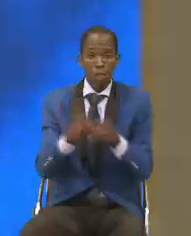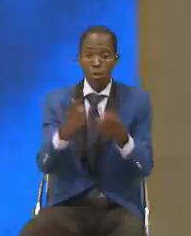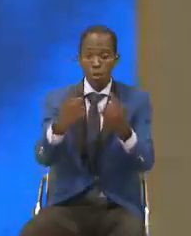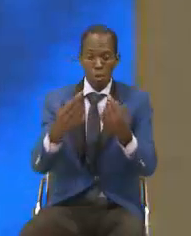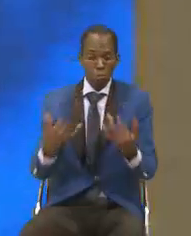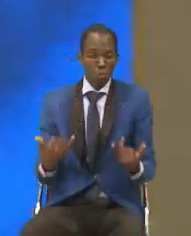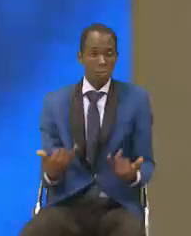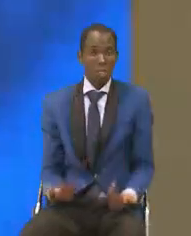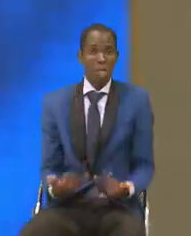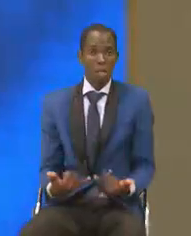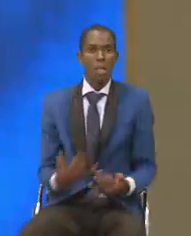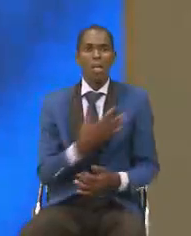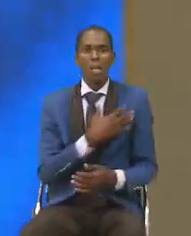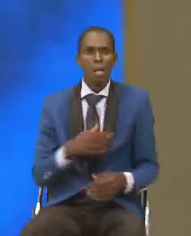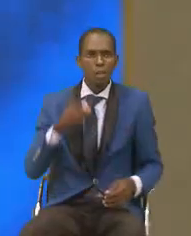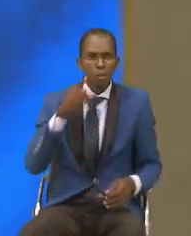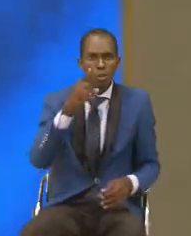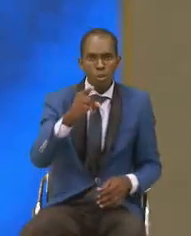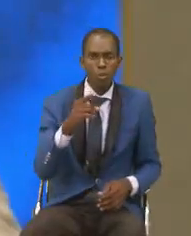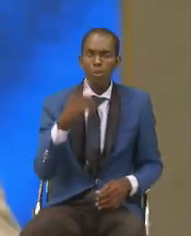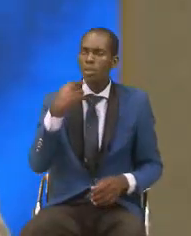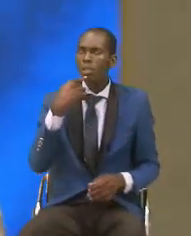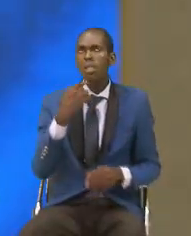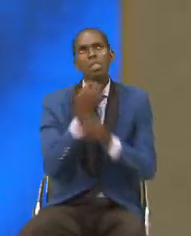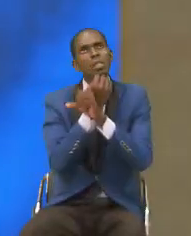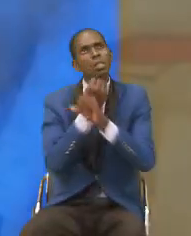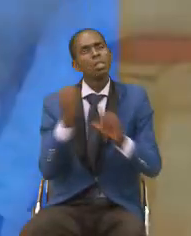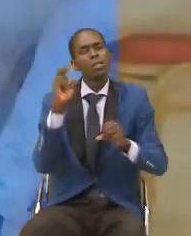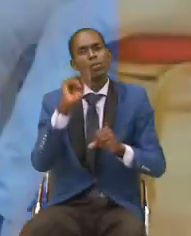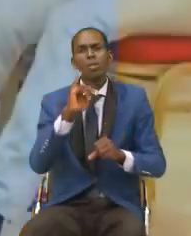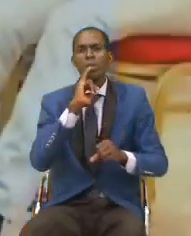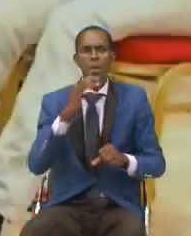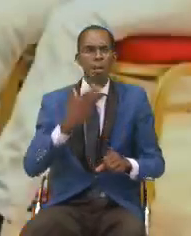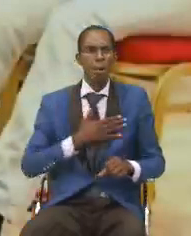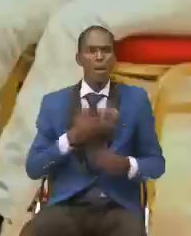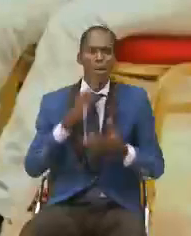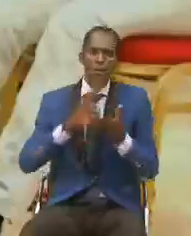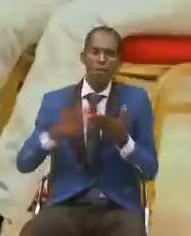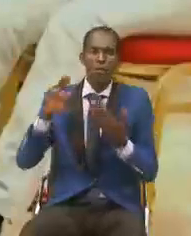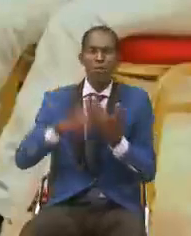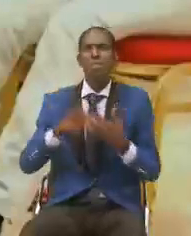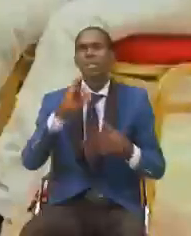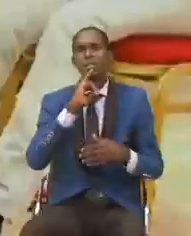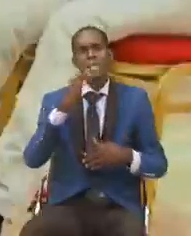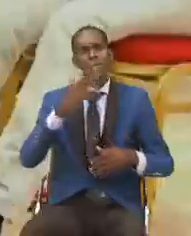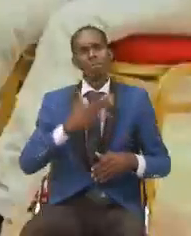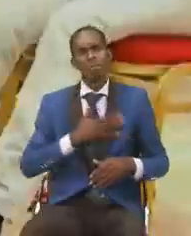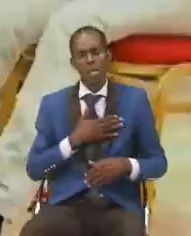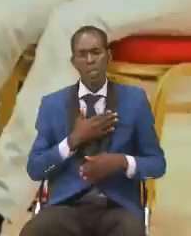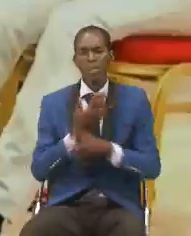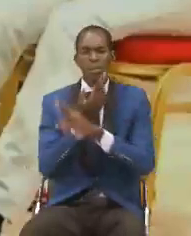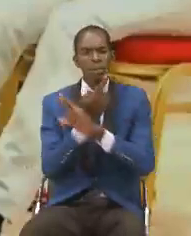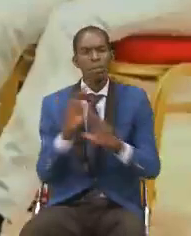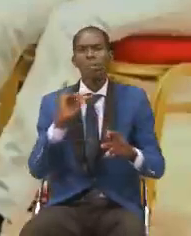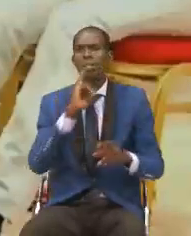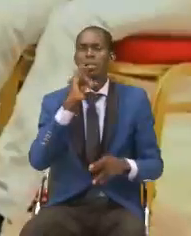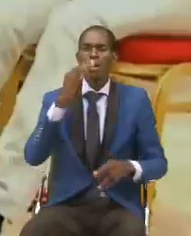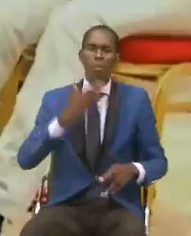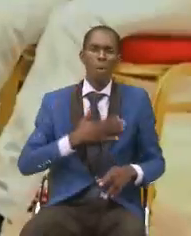it is in your hand i shall come right now and you say salvation is mine forgiveness is mine